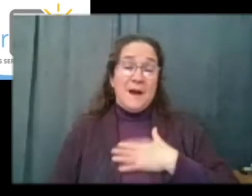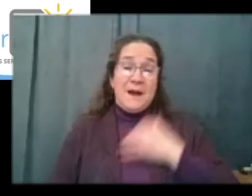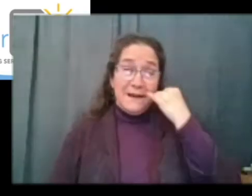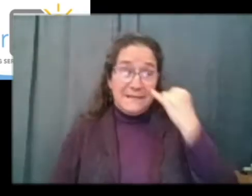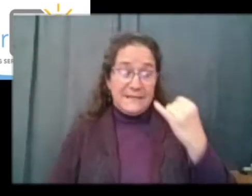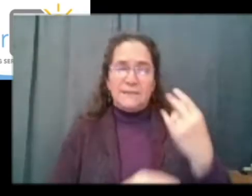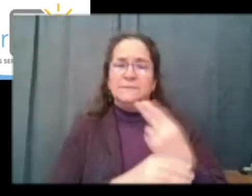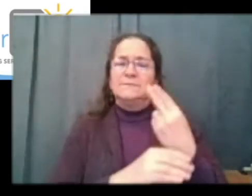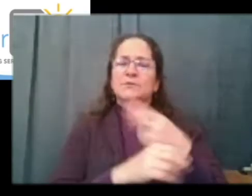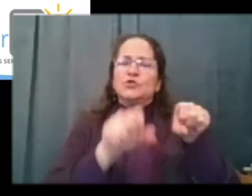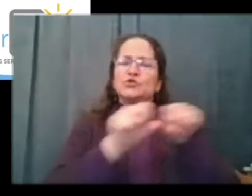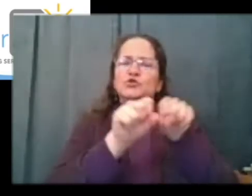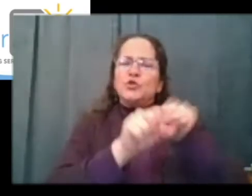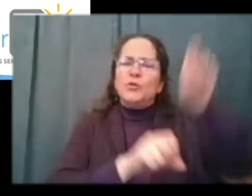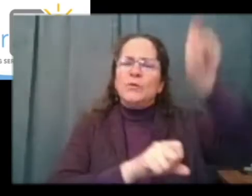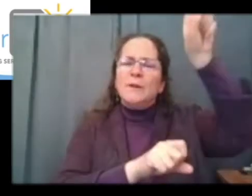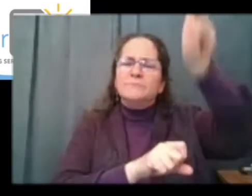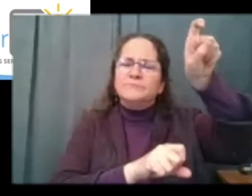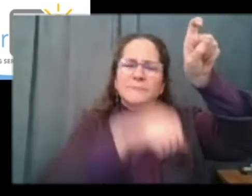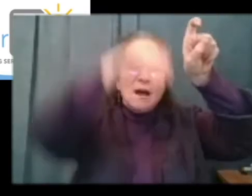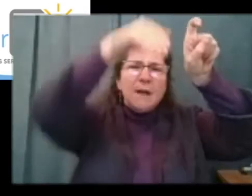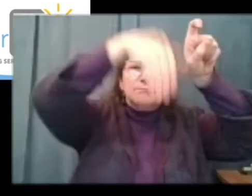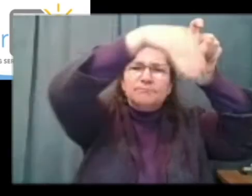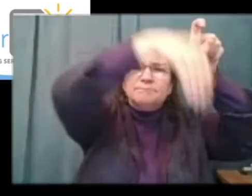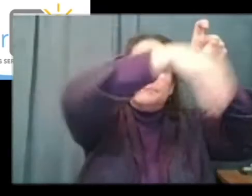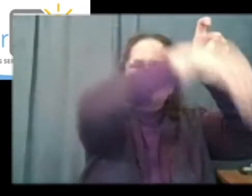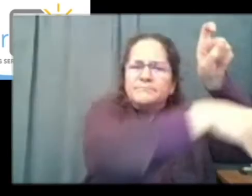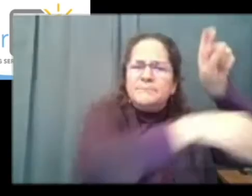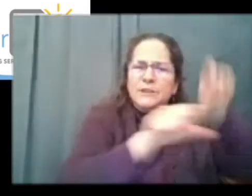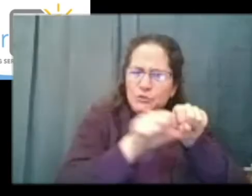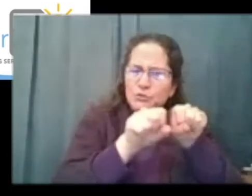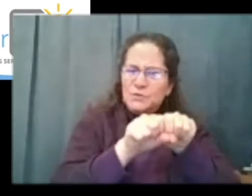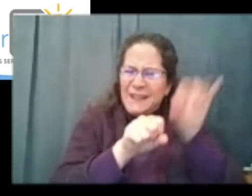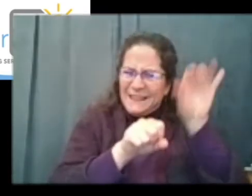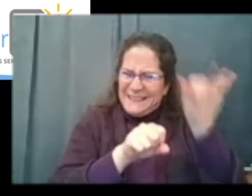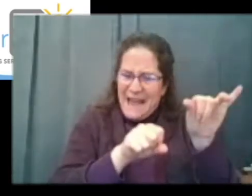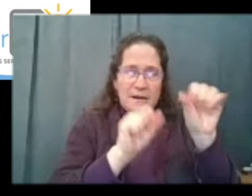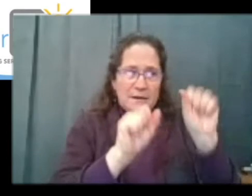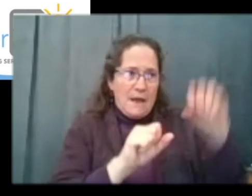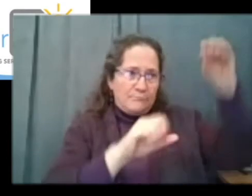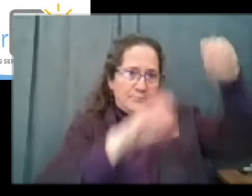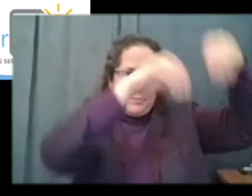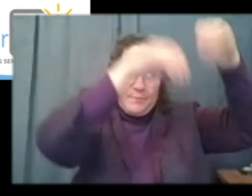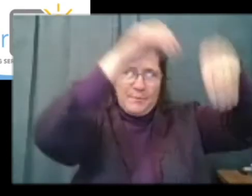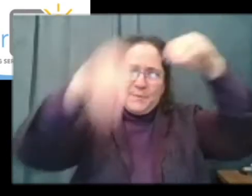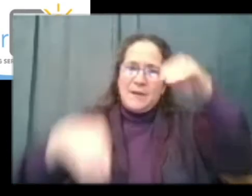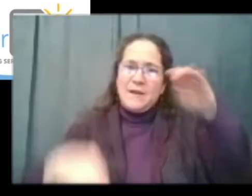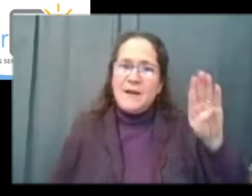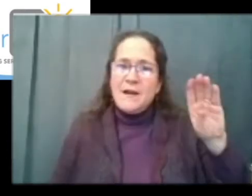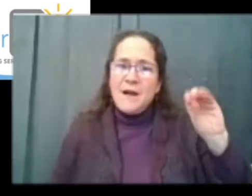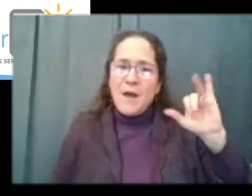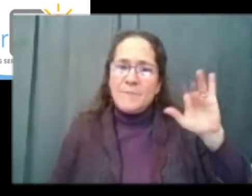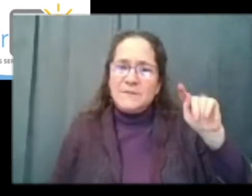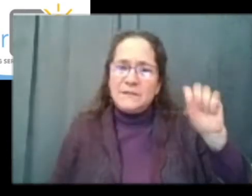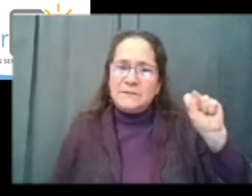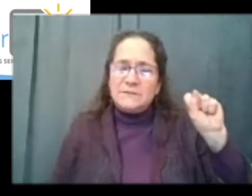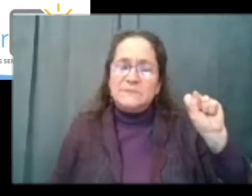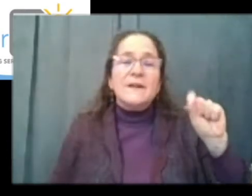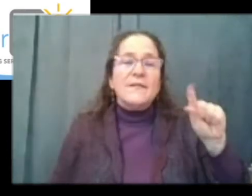to get these objects organized and quickly available helps to promote the use of the object calendar in the home.